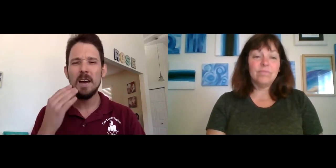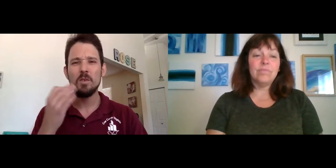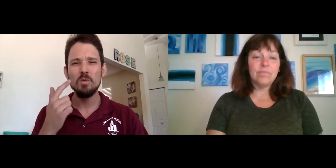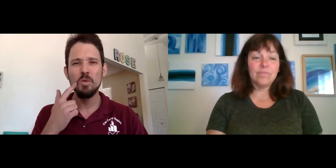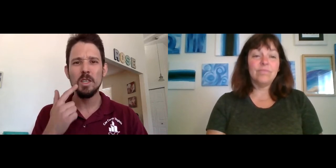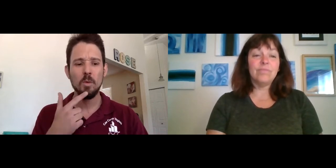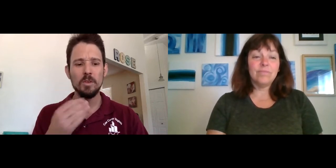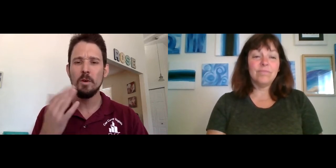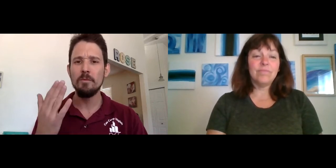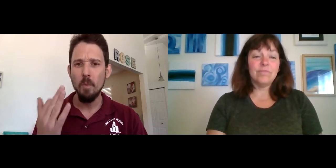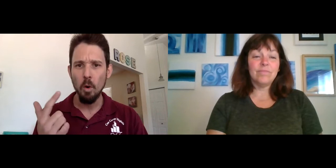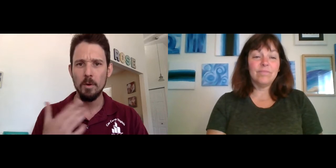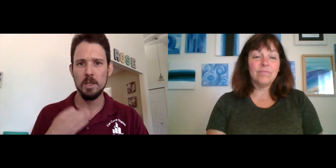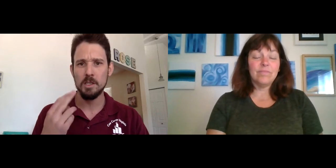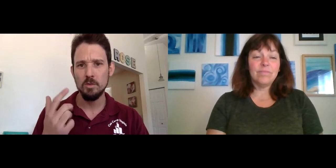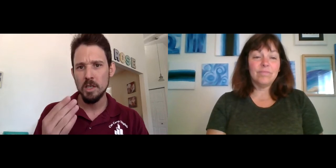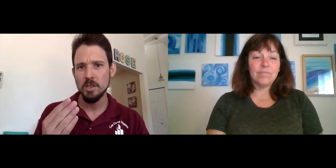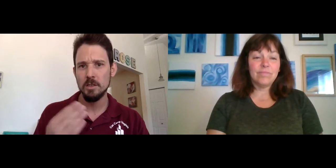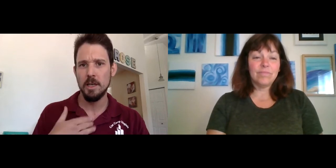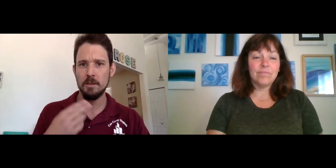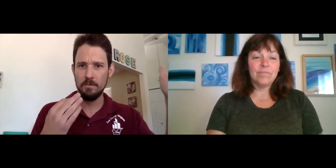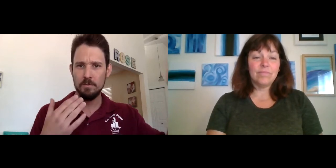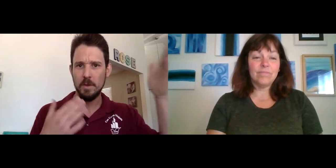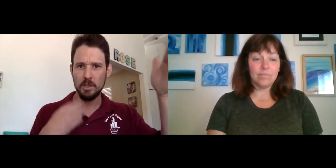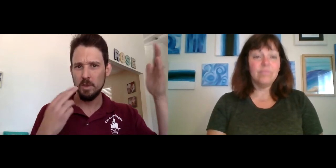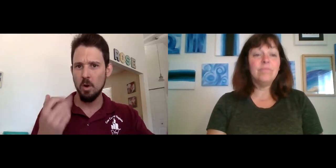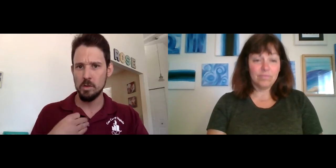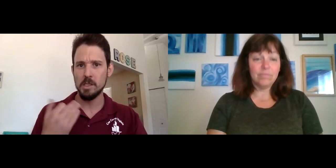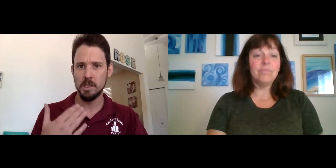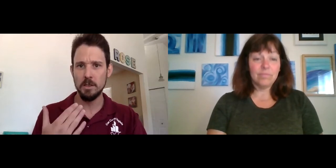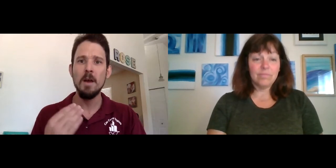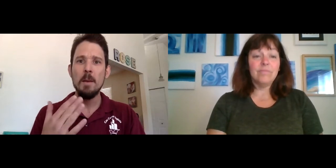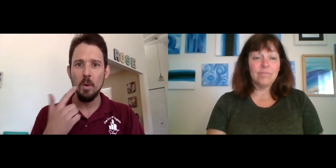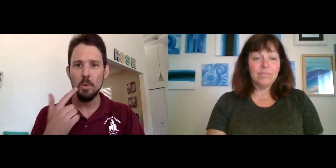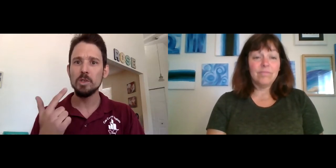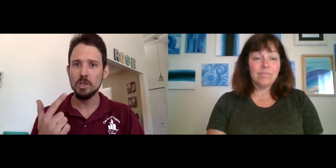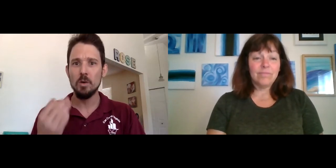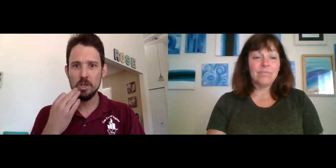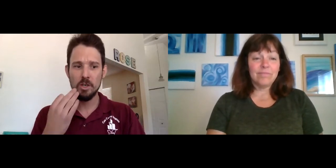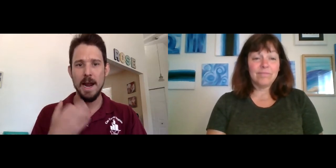really went for formal instruction in the whole system but we will show her how